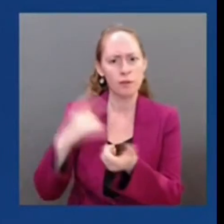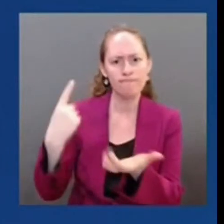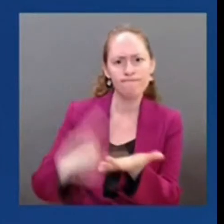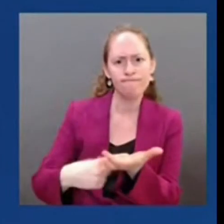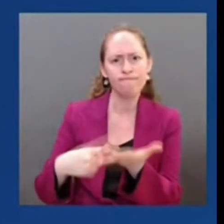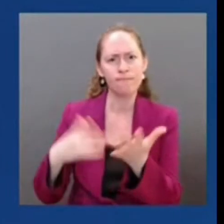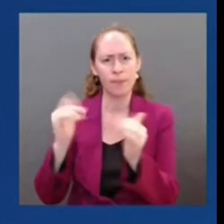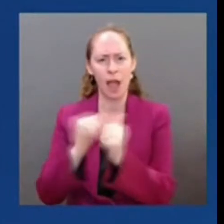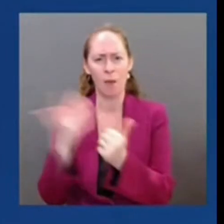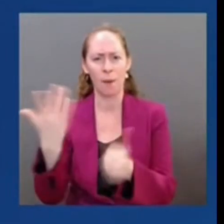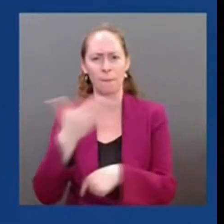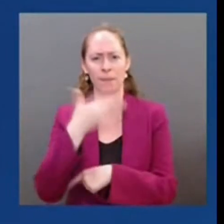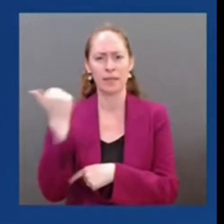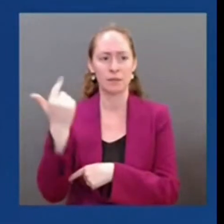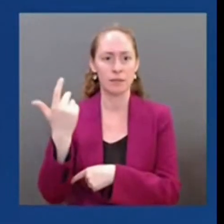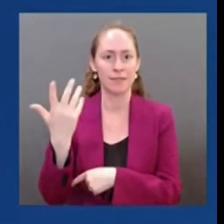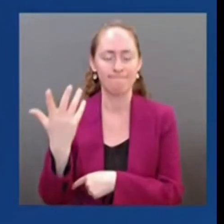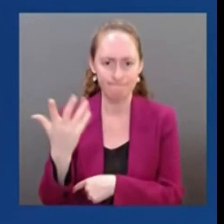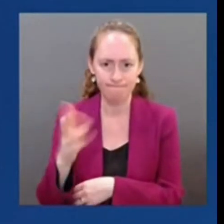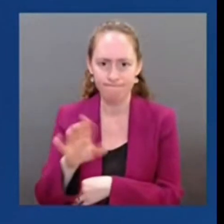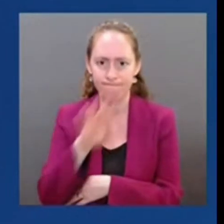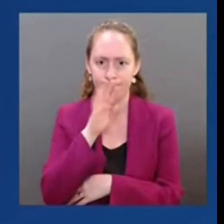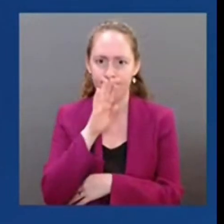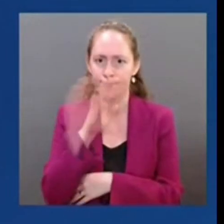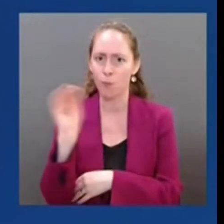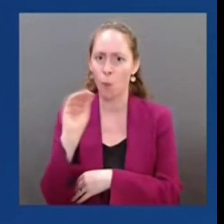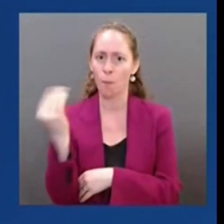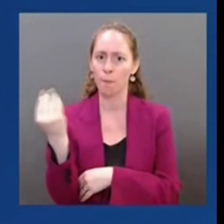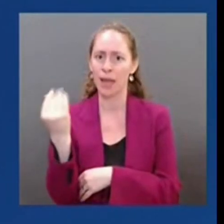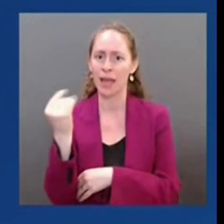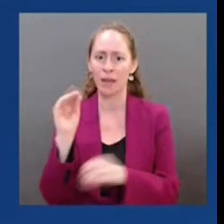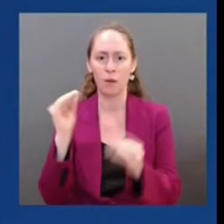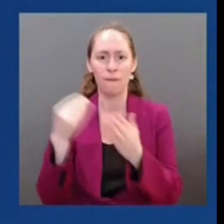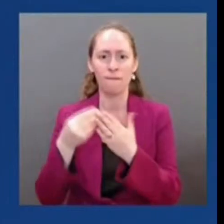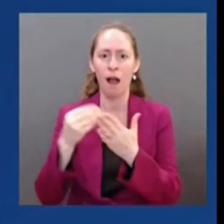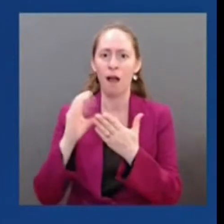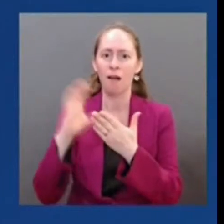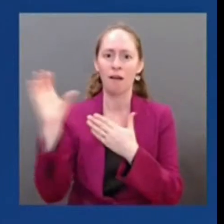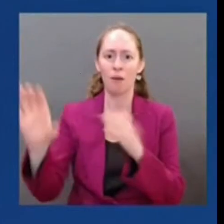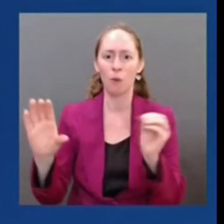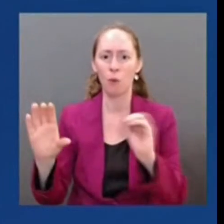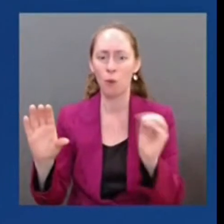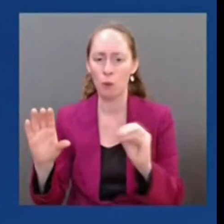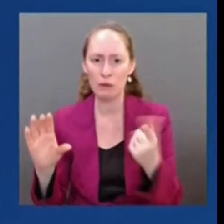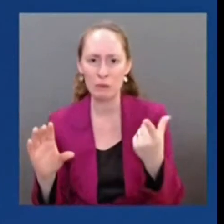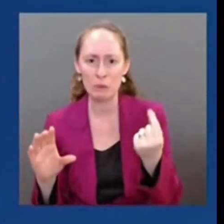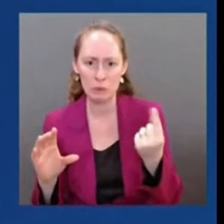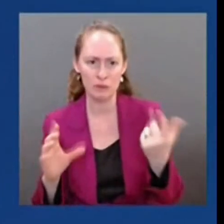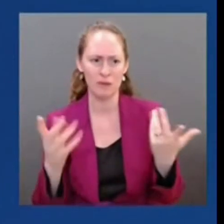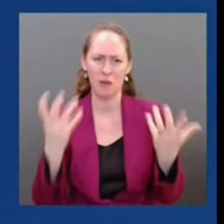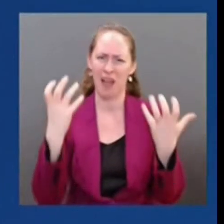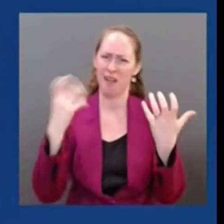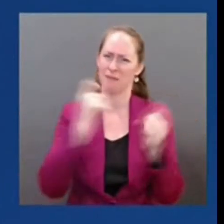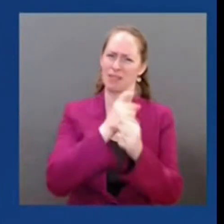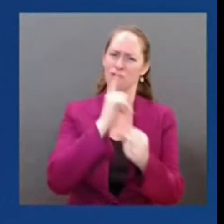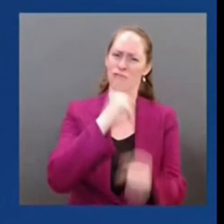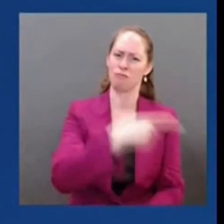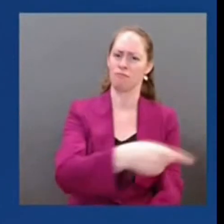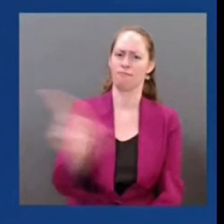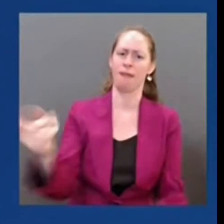UNITED STATES IS? NEGOTIATIONS FOR THE TREATMENTS BECAUSE WE DON'T HAVE RESOURCES. THE COMPANIES KNOW THAT AND WE